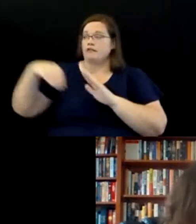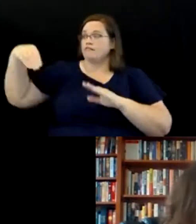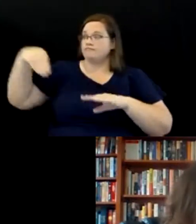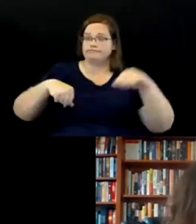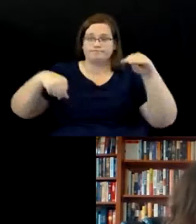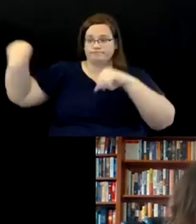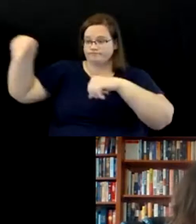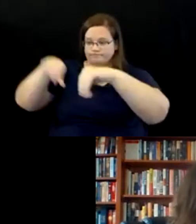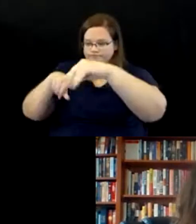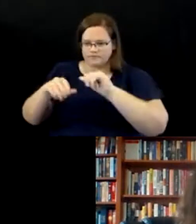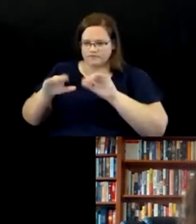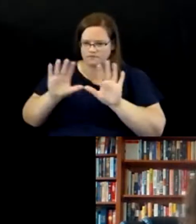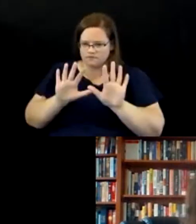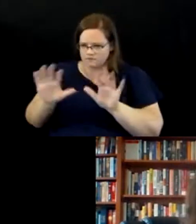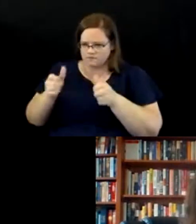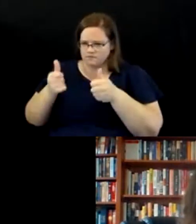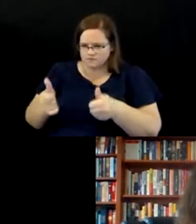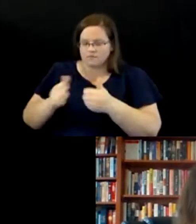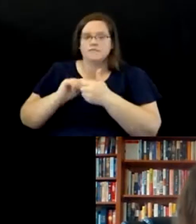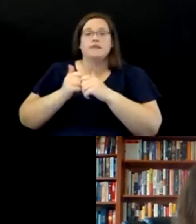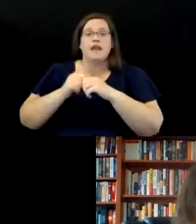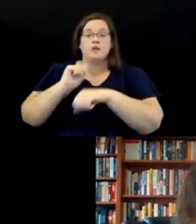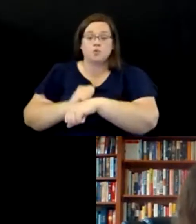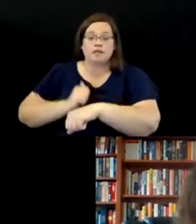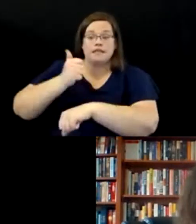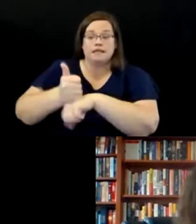being able to really implement this is going to be important. So I appreciate that.